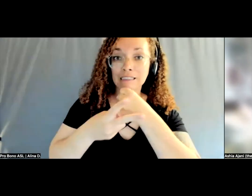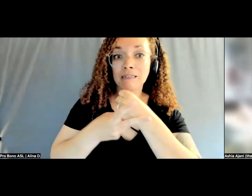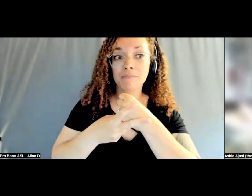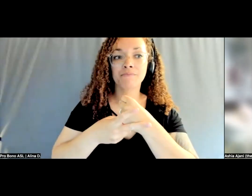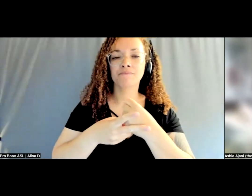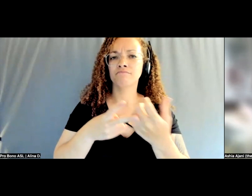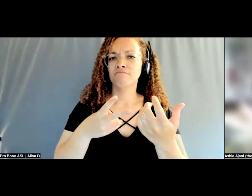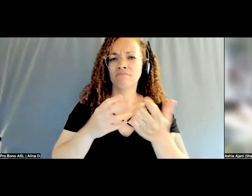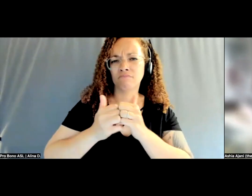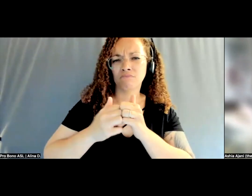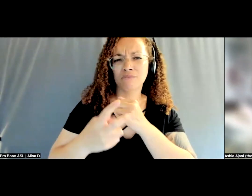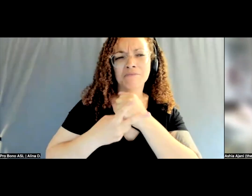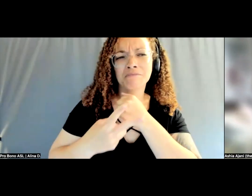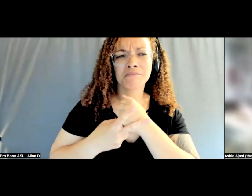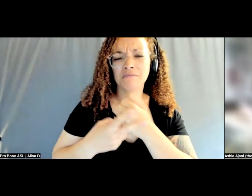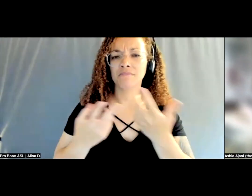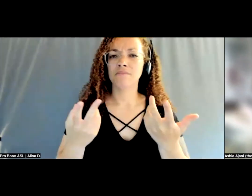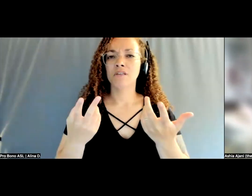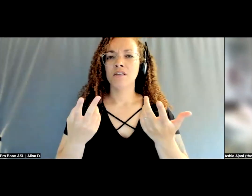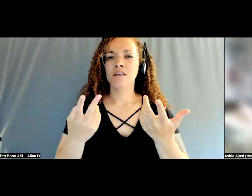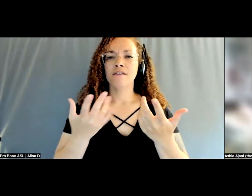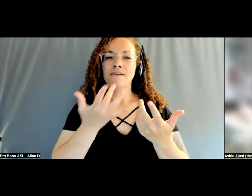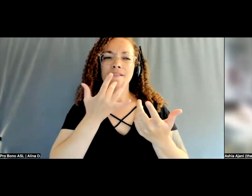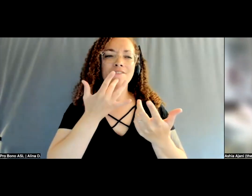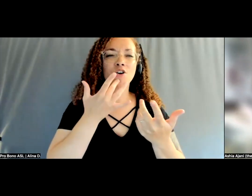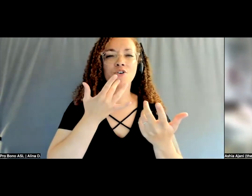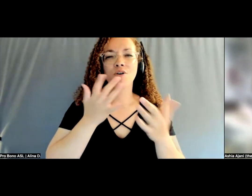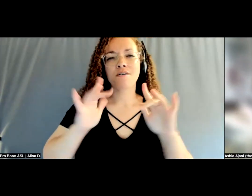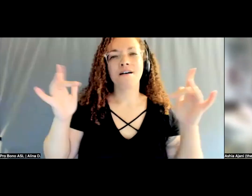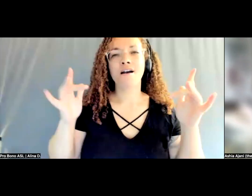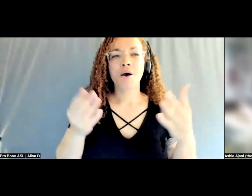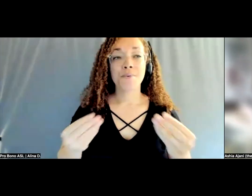does it lose its sazon in an effort to prevent spoilage? does savagery stay